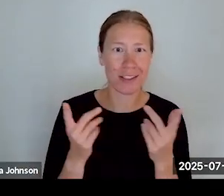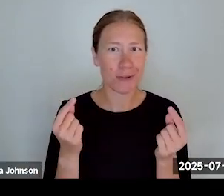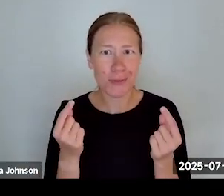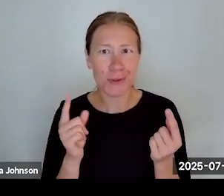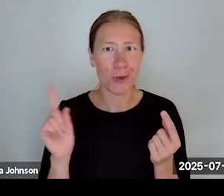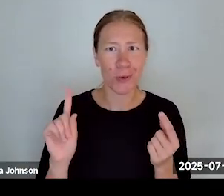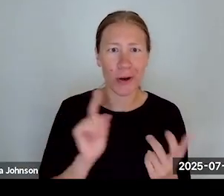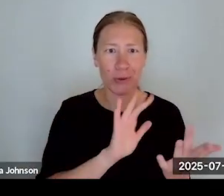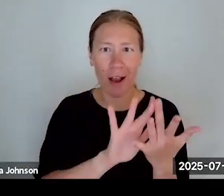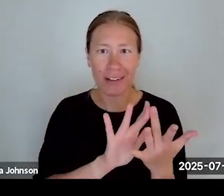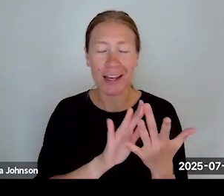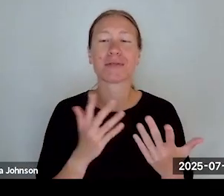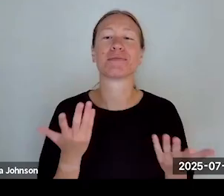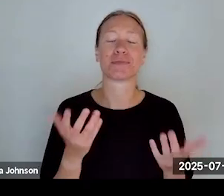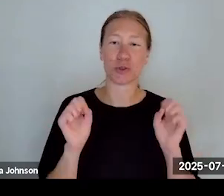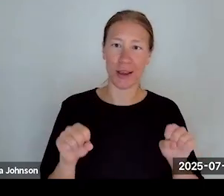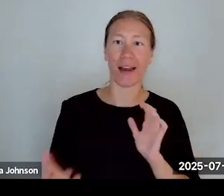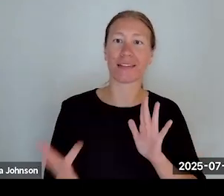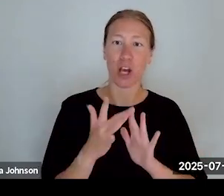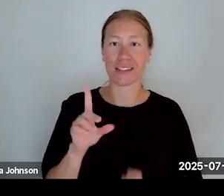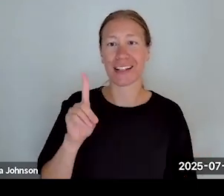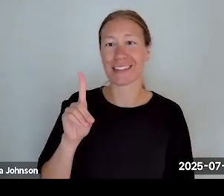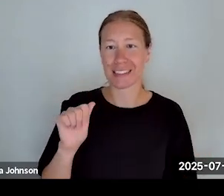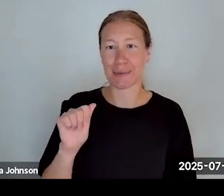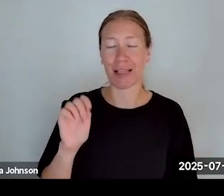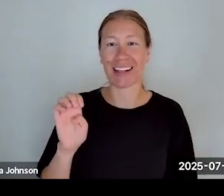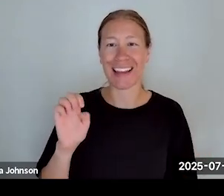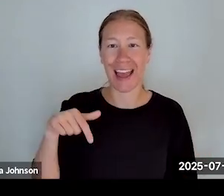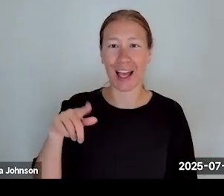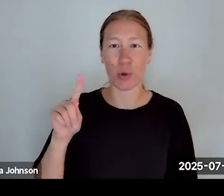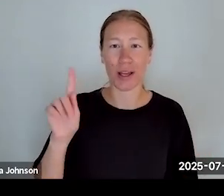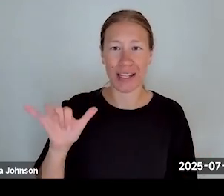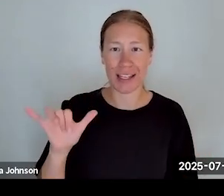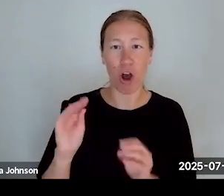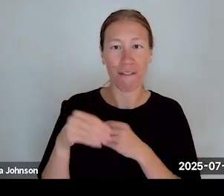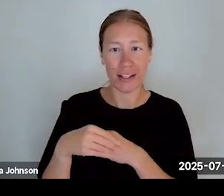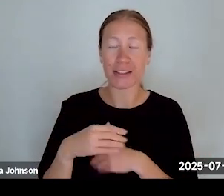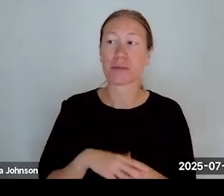They can contact the Disability Equity Office, their supervisor or HR rep in their unit,